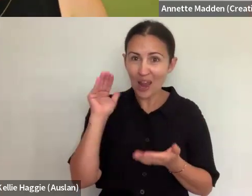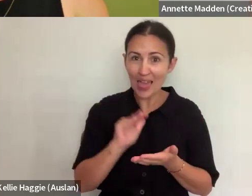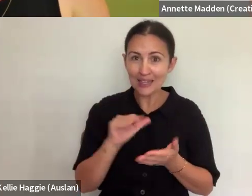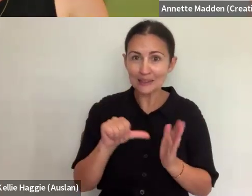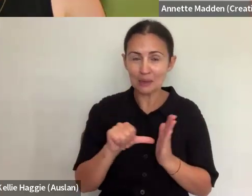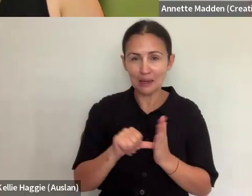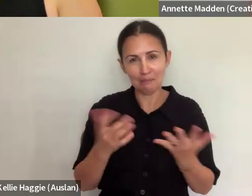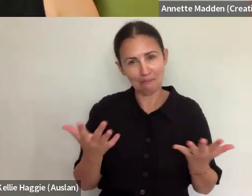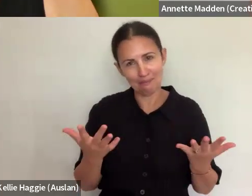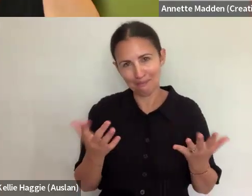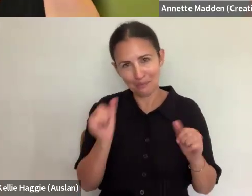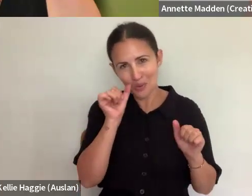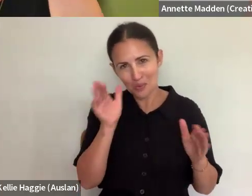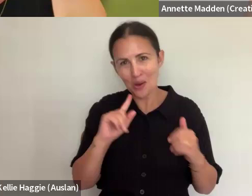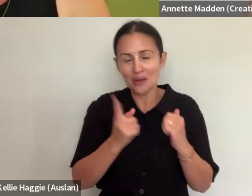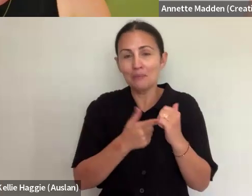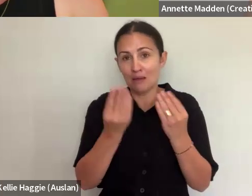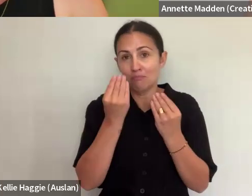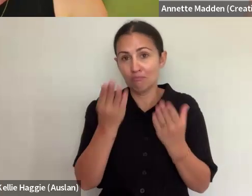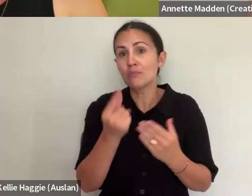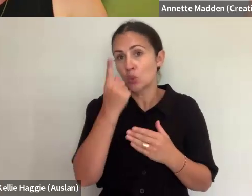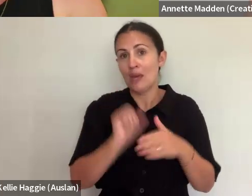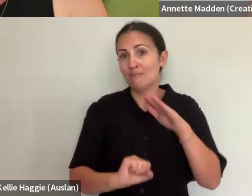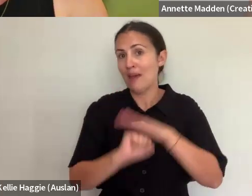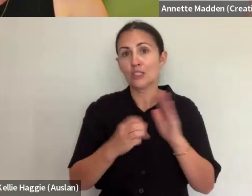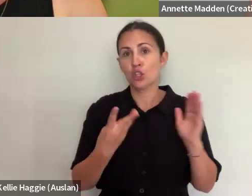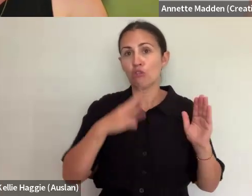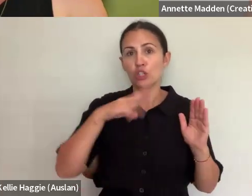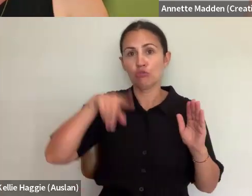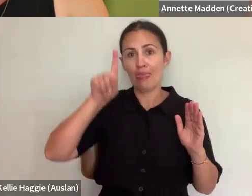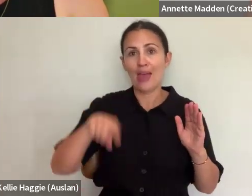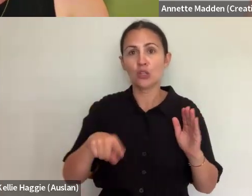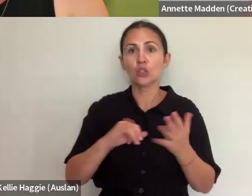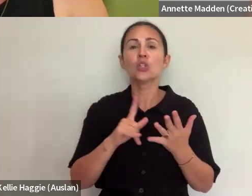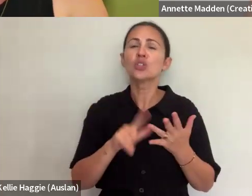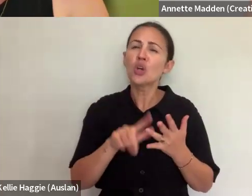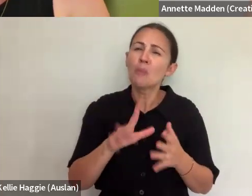If your needs are different and you want to apply for less, that is probably unlikely, but